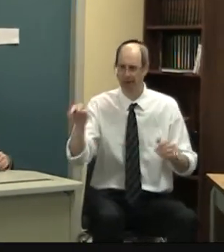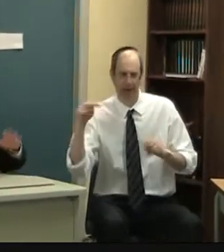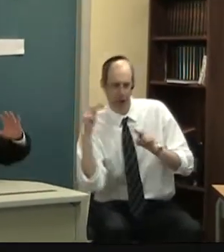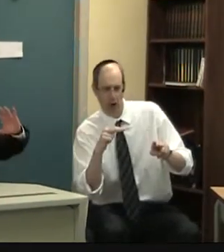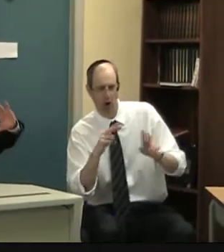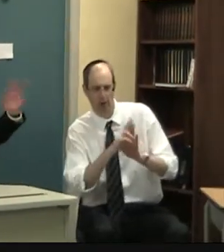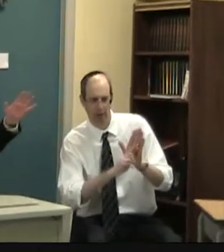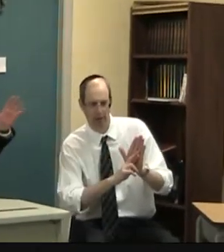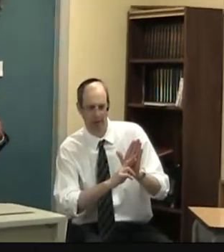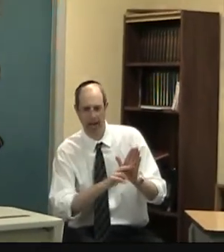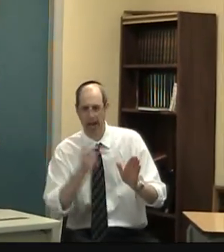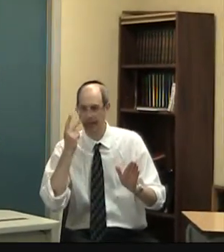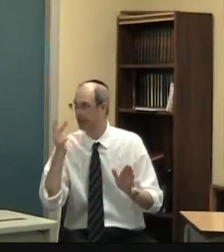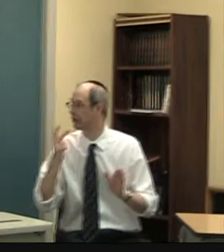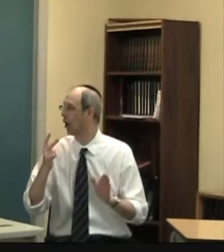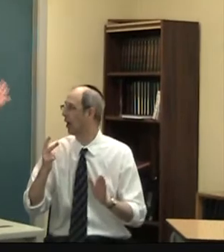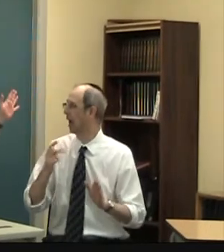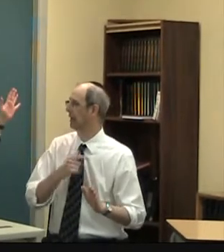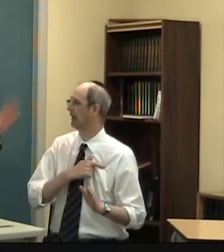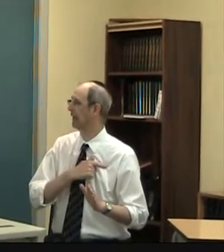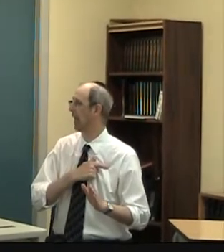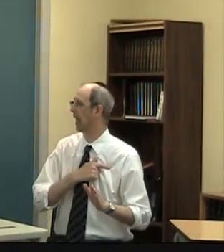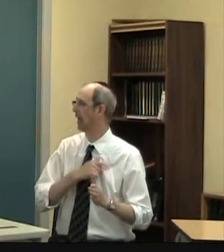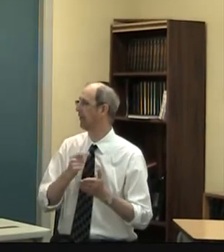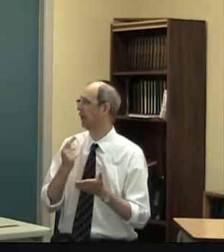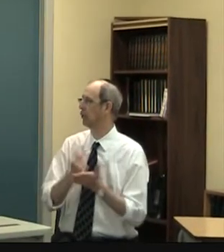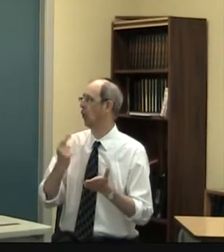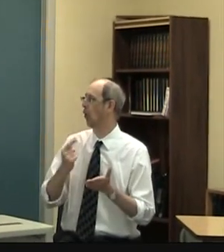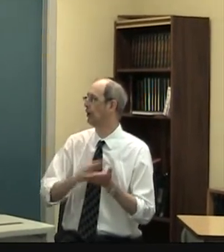they then they saw these late the hub rules they were like from another planet but they just saw a world that they had never